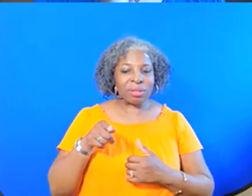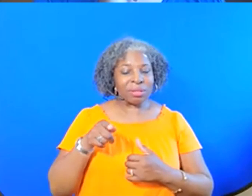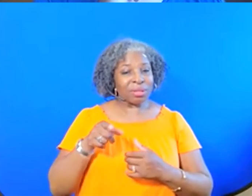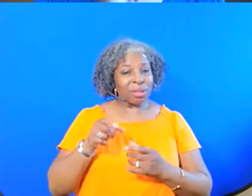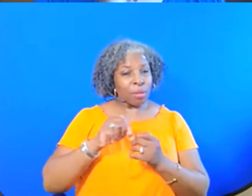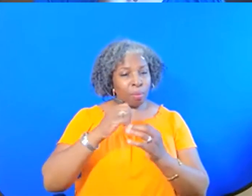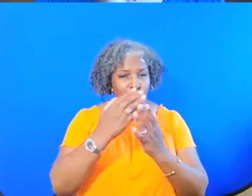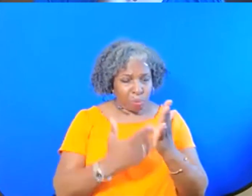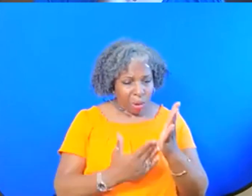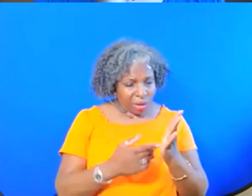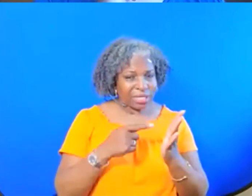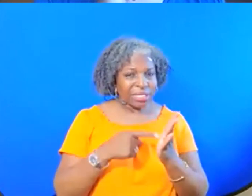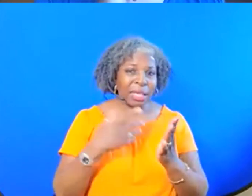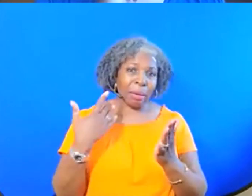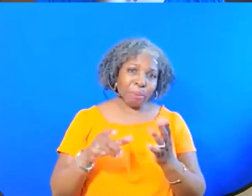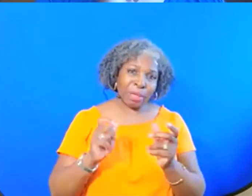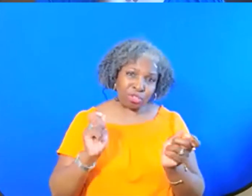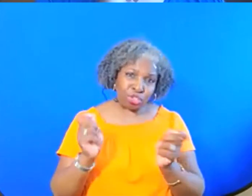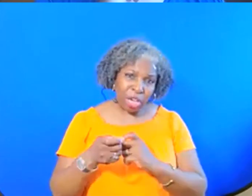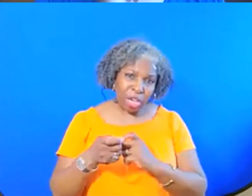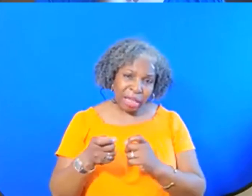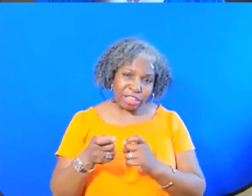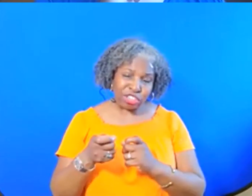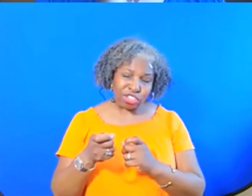era of governance of the government that it changed while we were there.